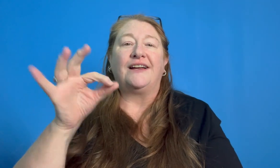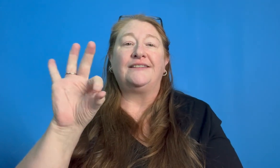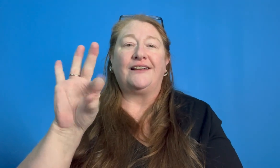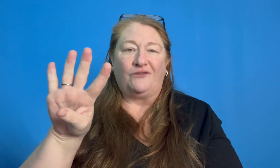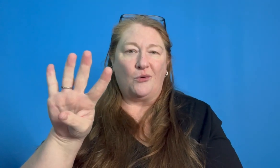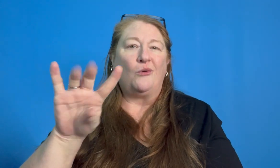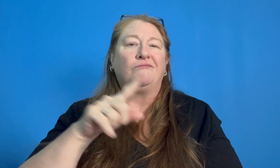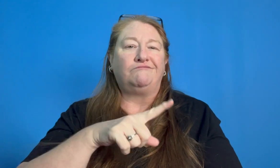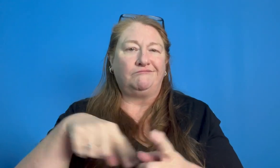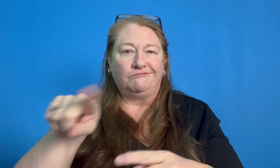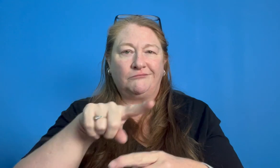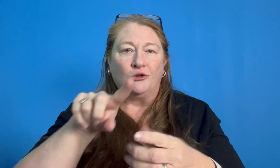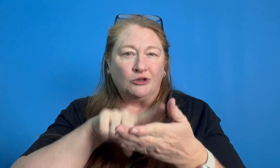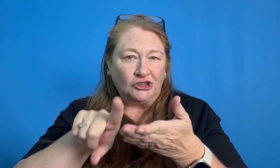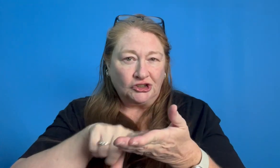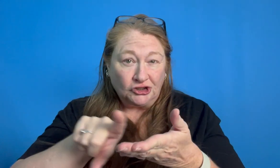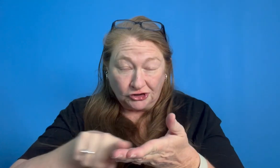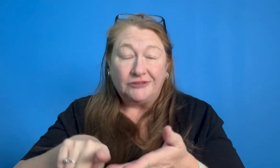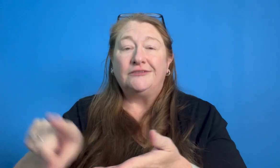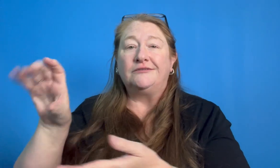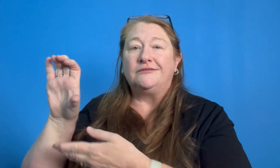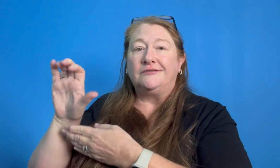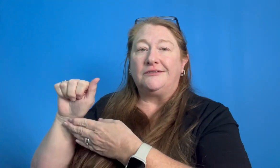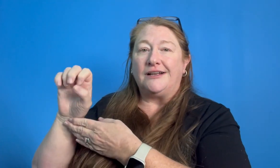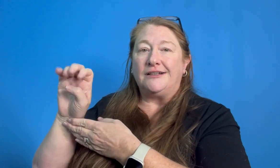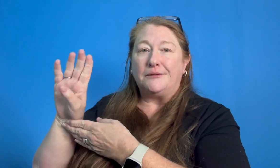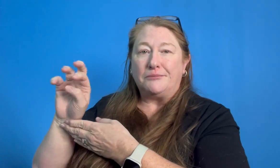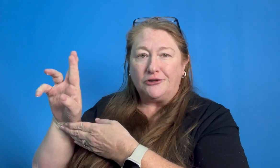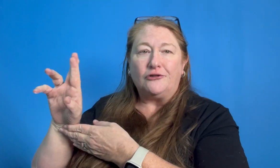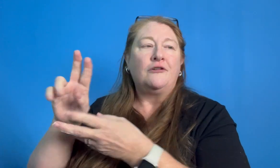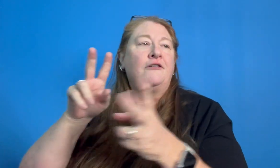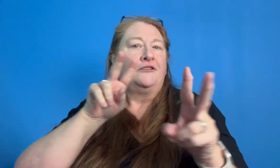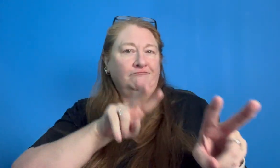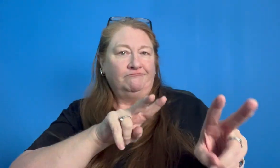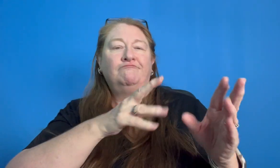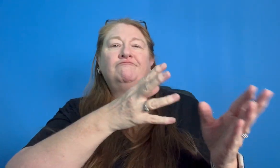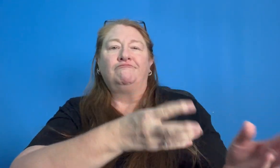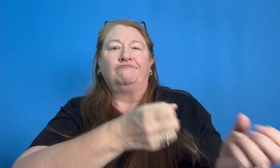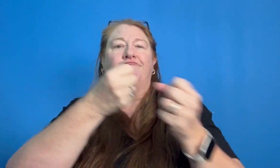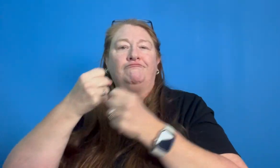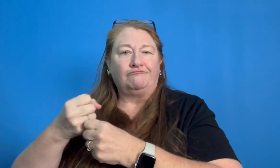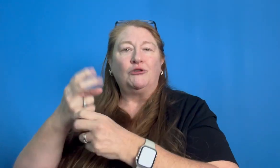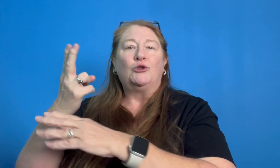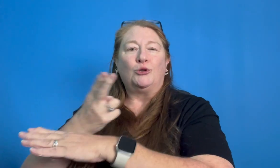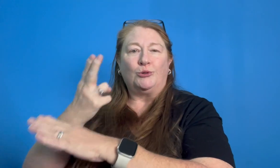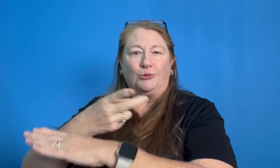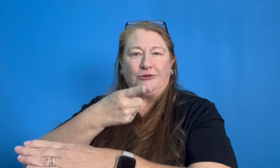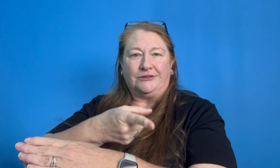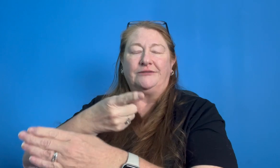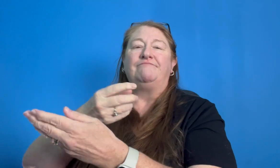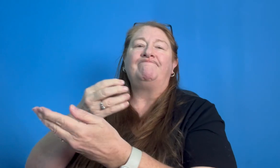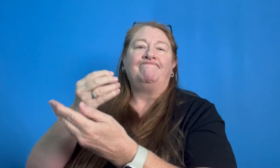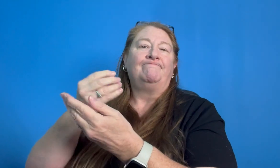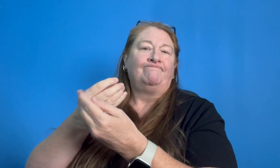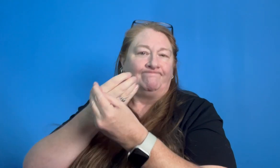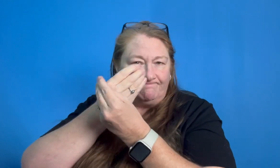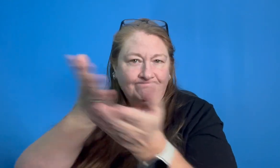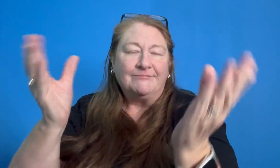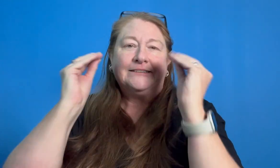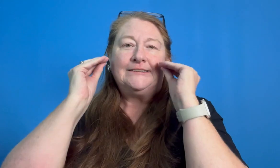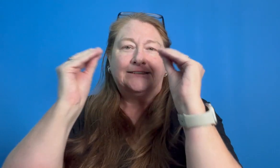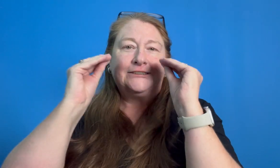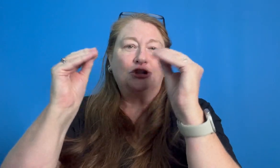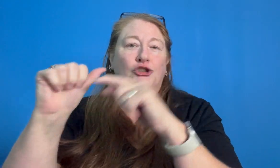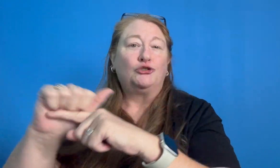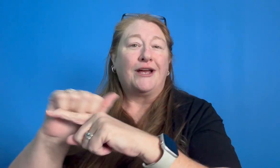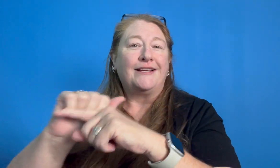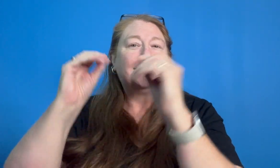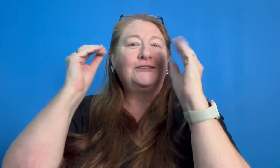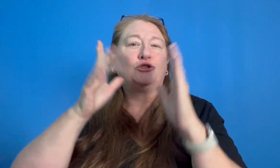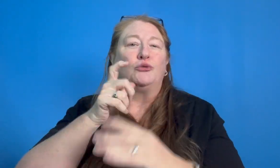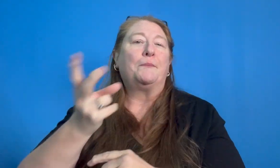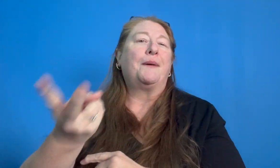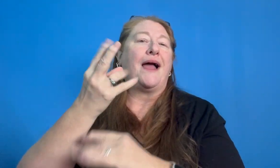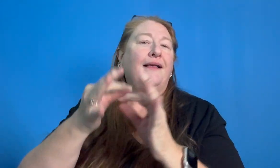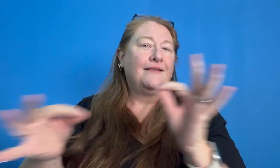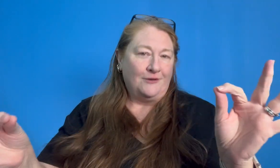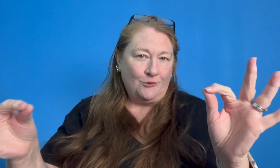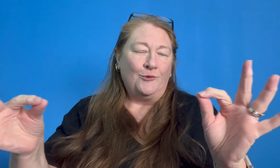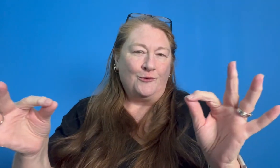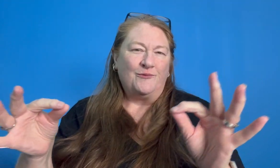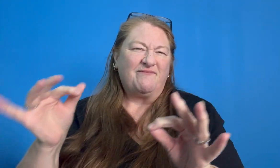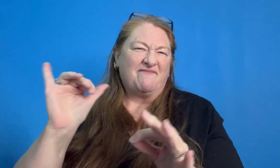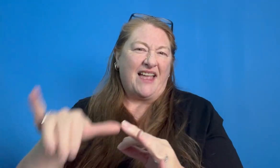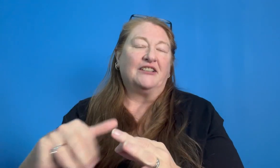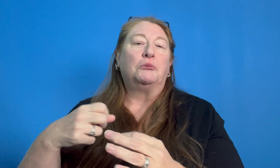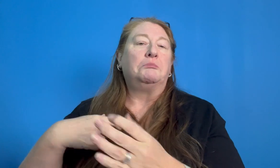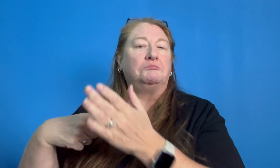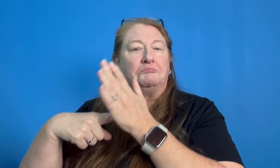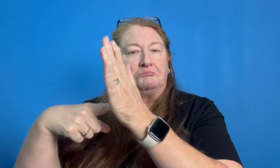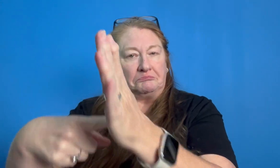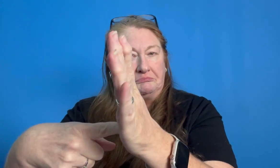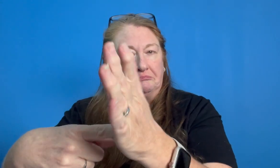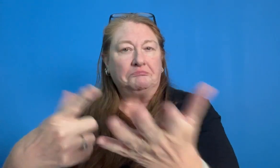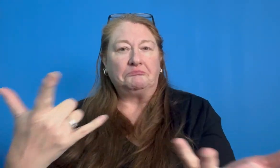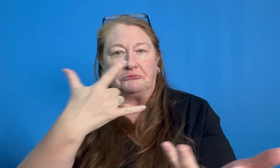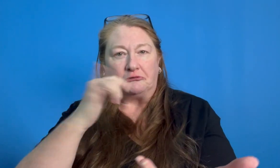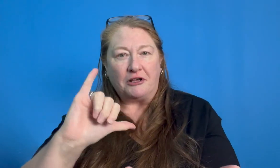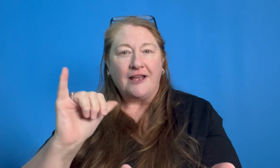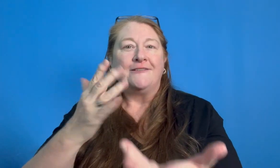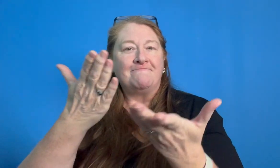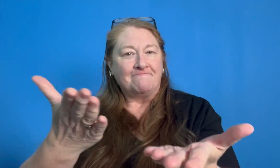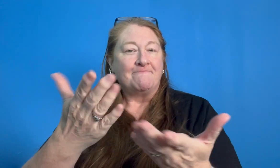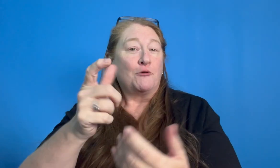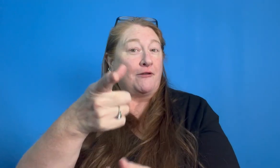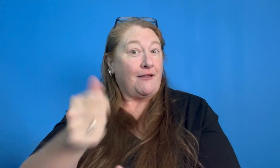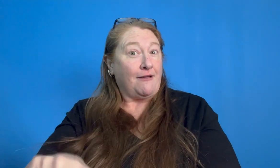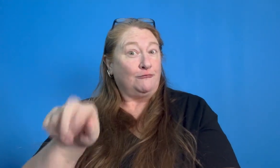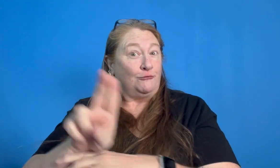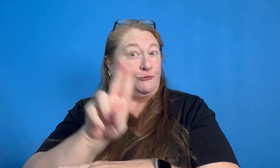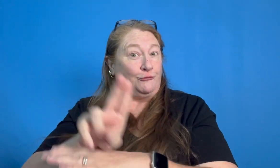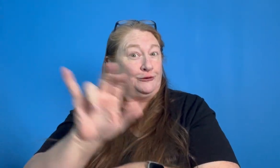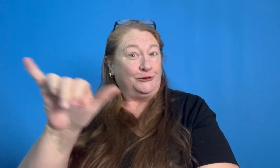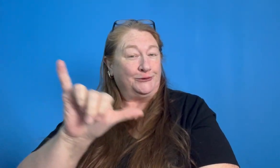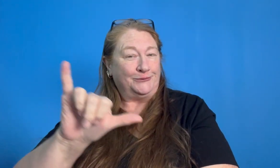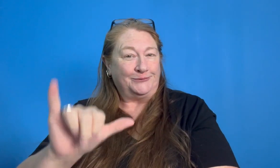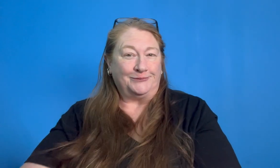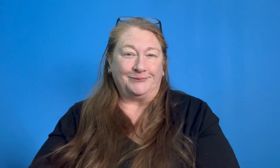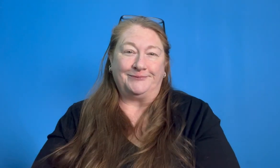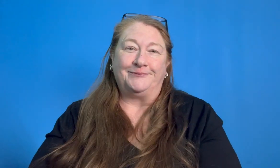1994 which CAEBER used to train bilingual teachers now you can too!